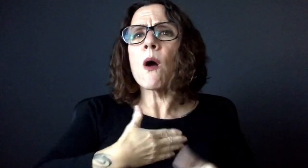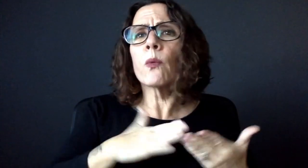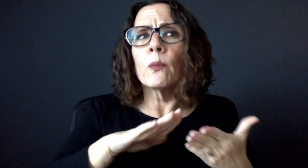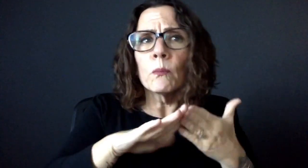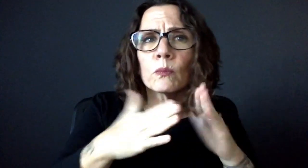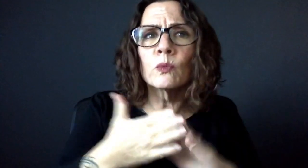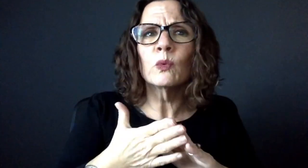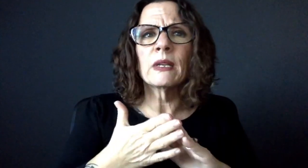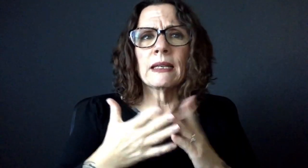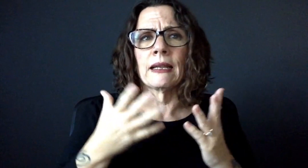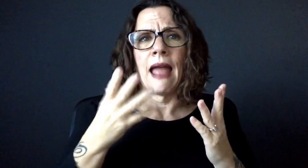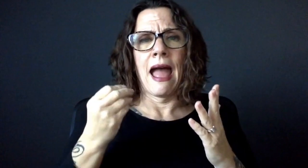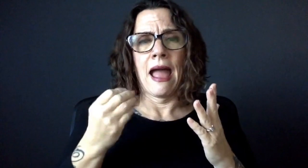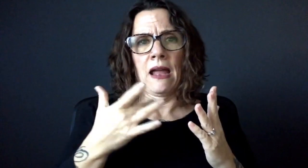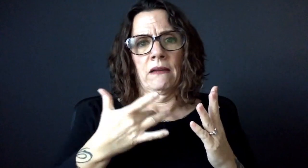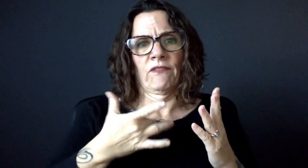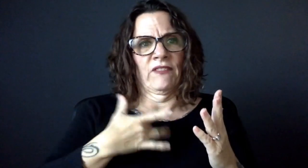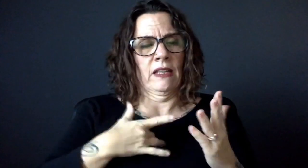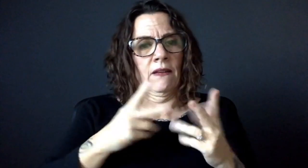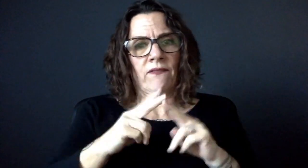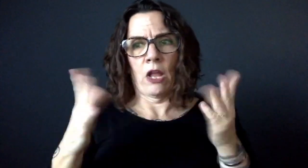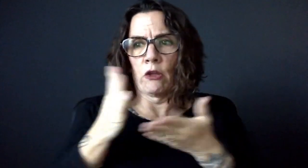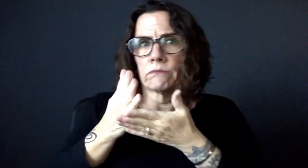from within our respective communities and isolated